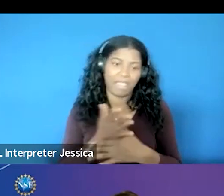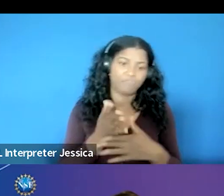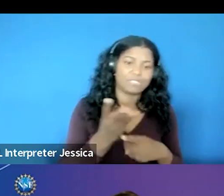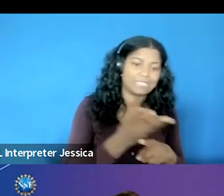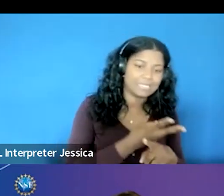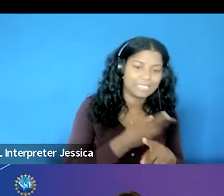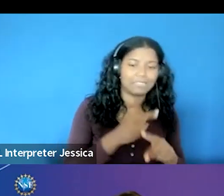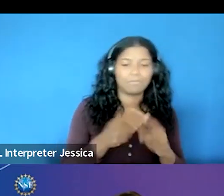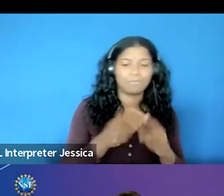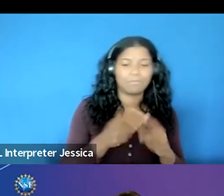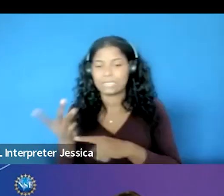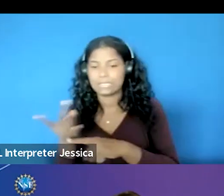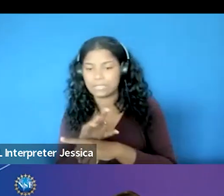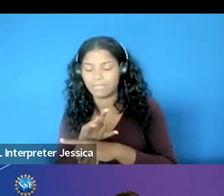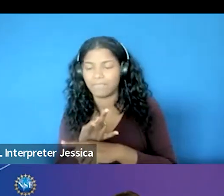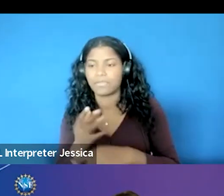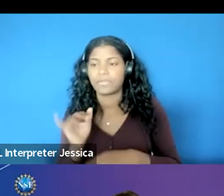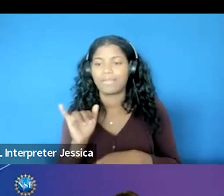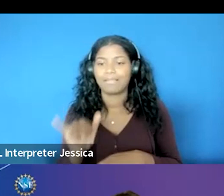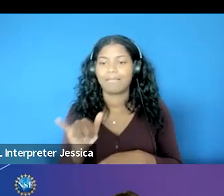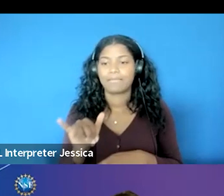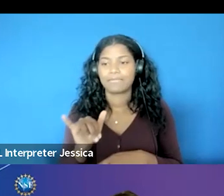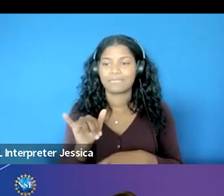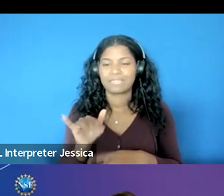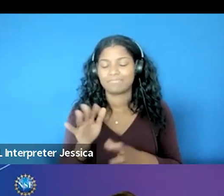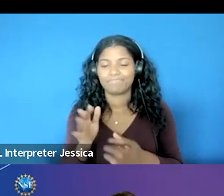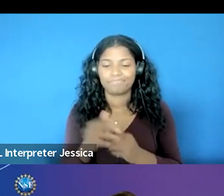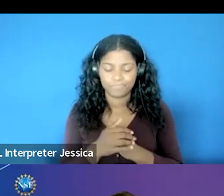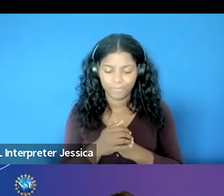Right, so that's the only nuanced guidance we provide now.